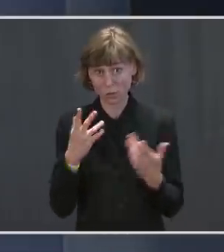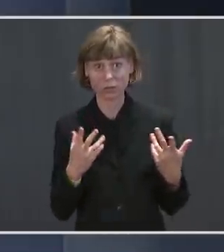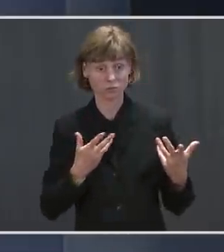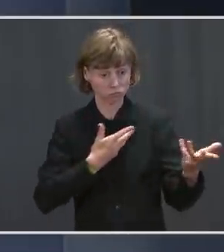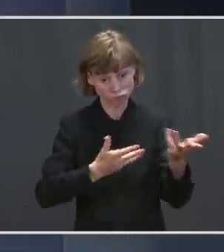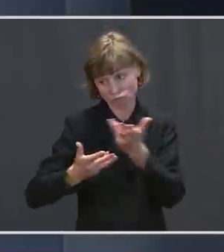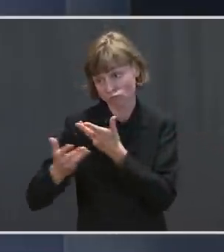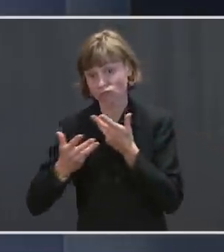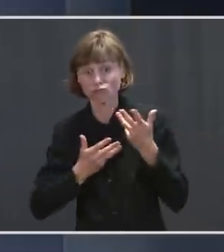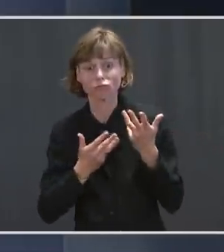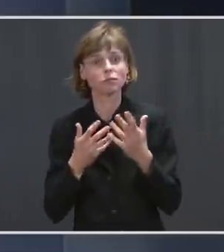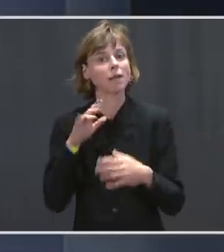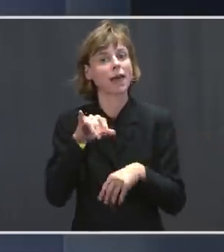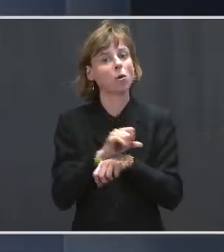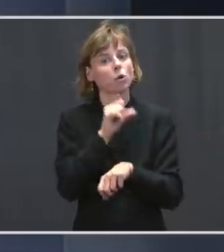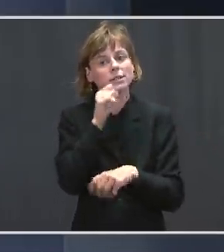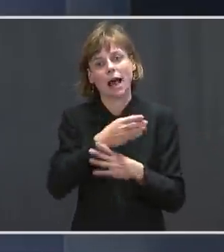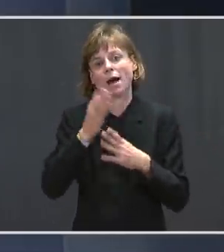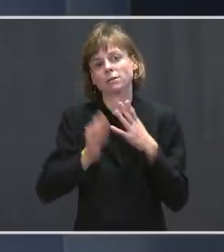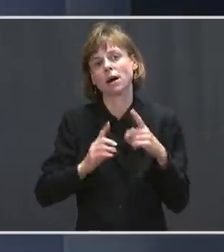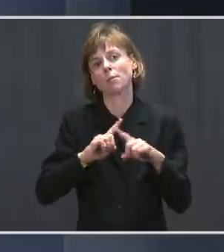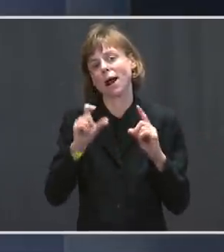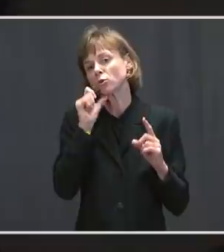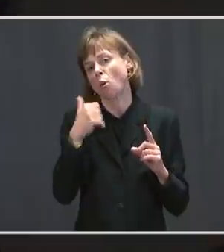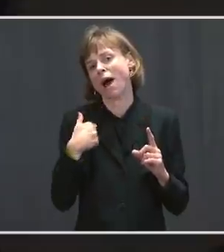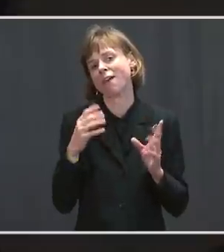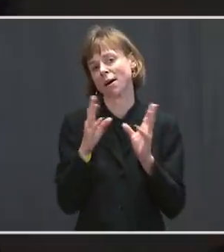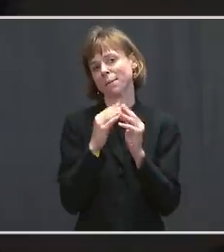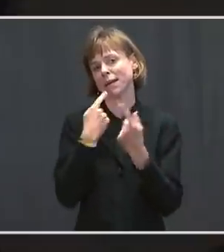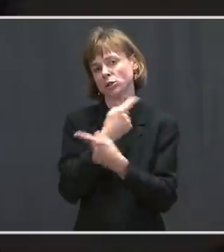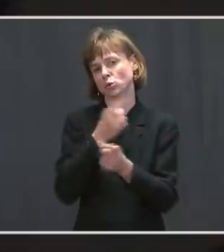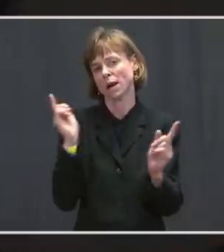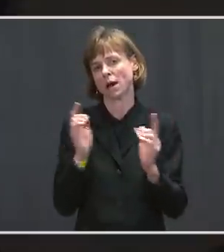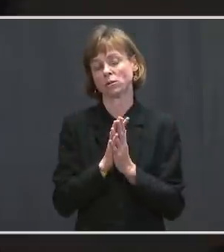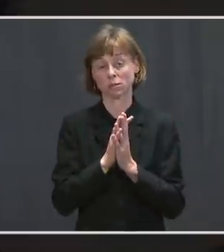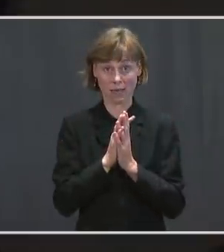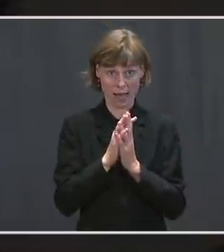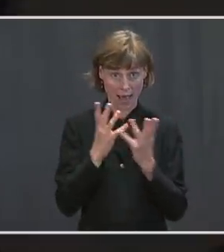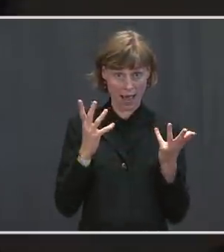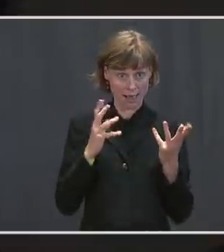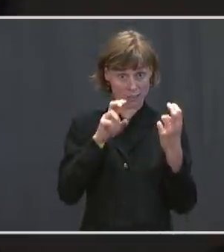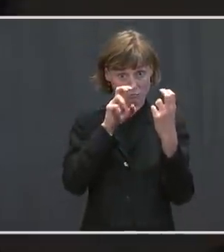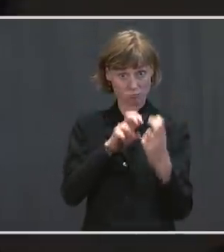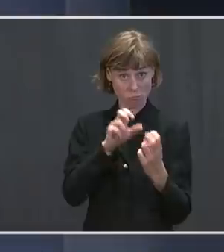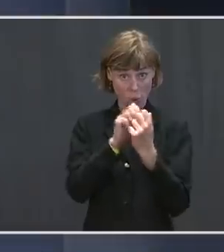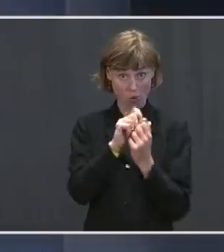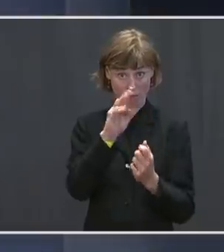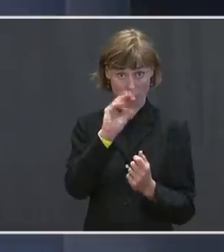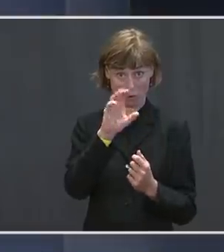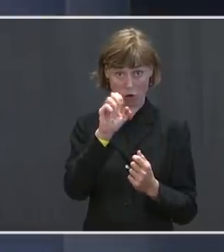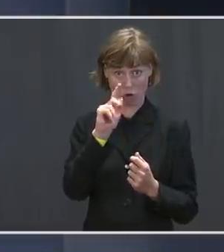but I don't have a meeting to announce for you here today. The Press: To be clear though, has he spoken or has he met with Kevin McCarthy yet? The leader of the -- Ms. Psaki: I don't have any calls to read out for you.